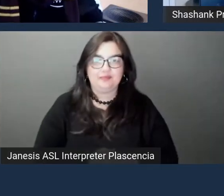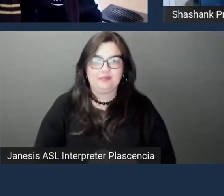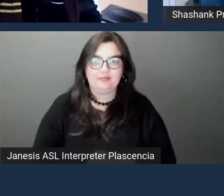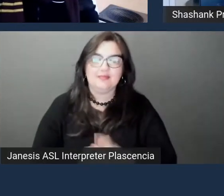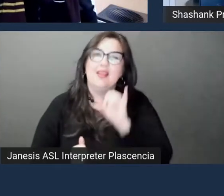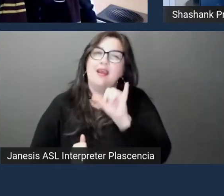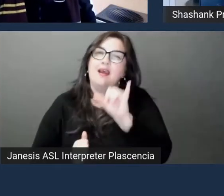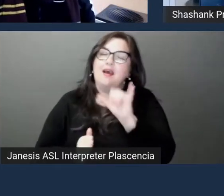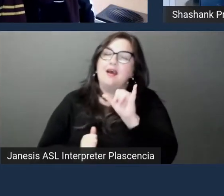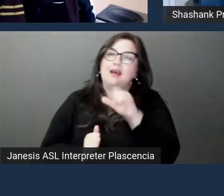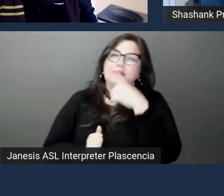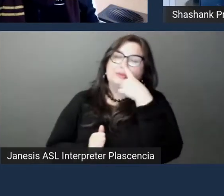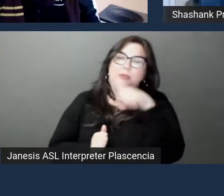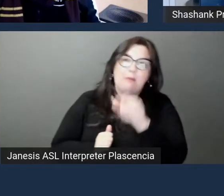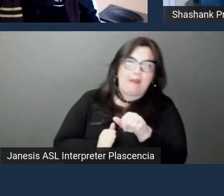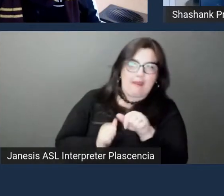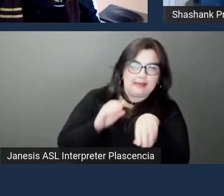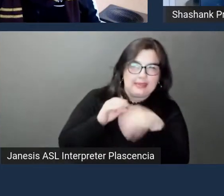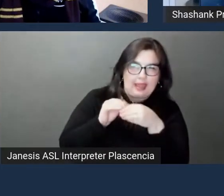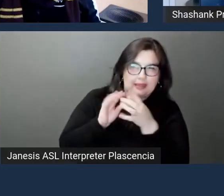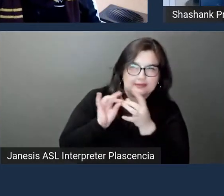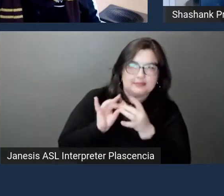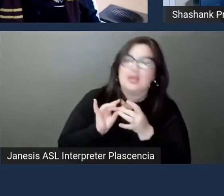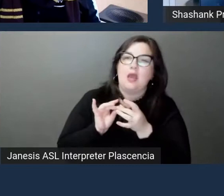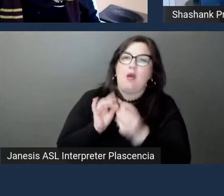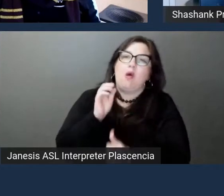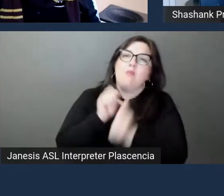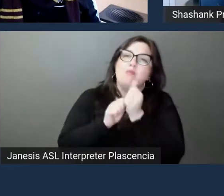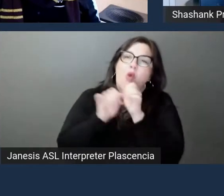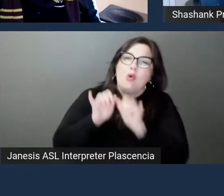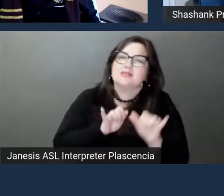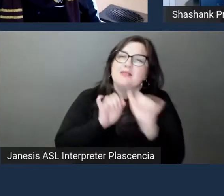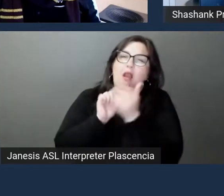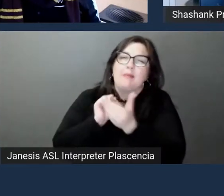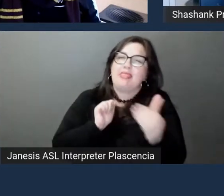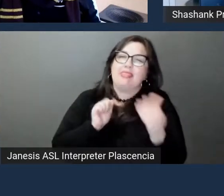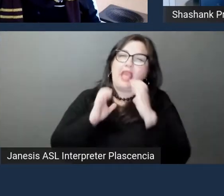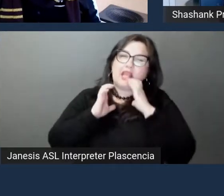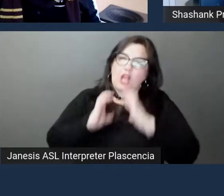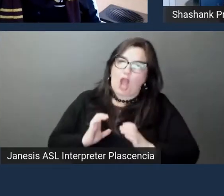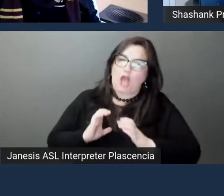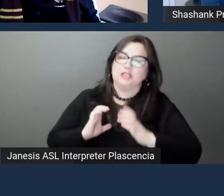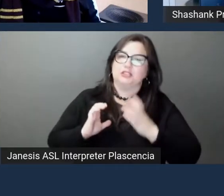what are some of the most common things customers are using or will be using this for?